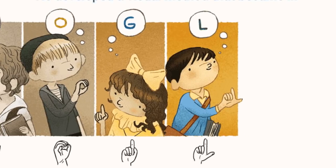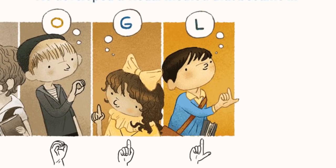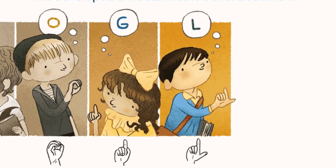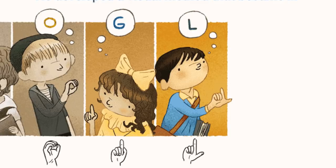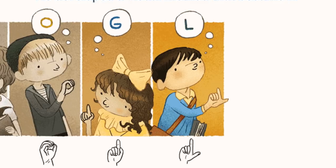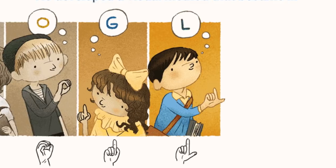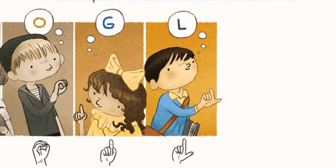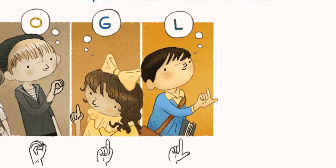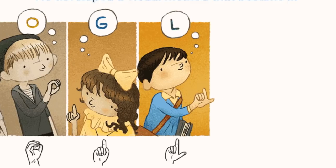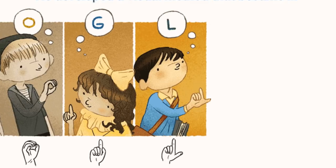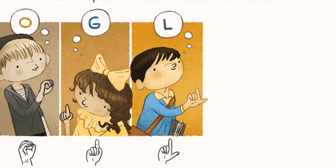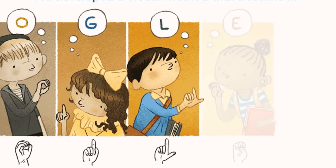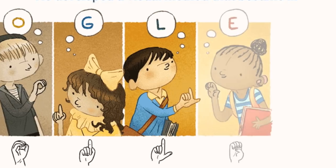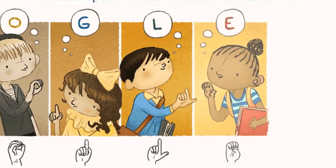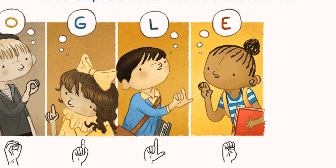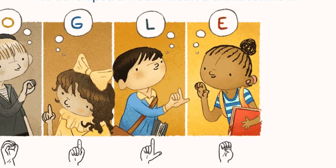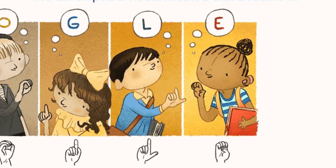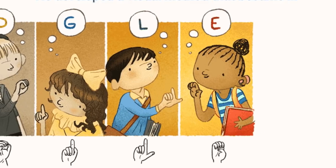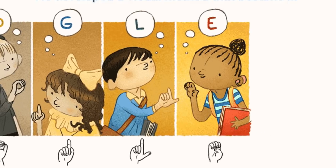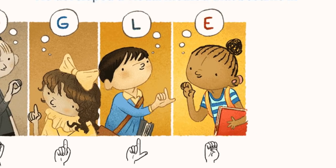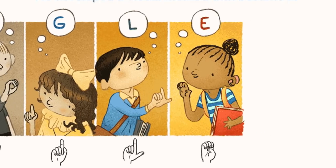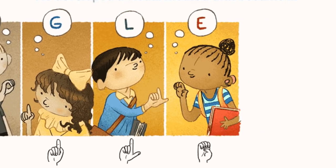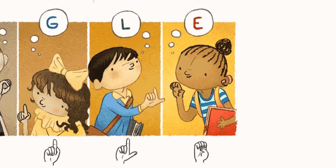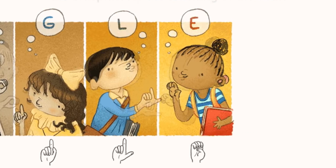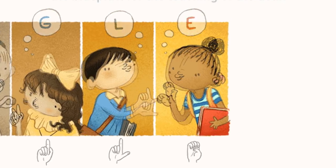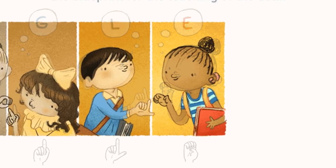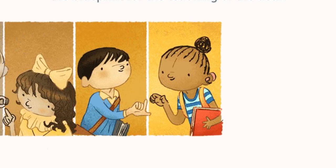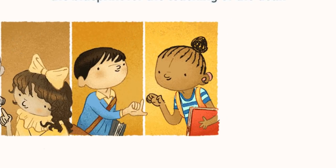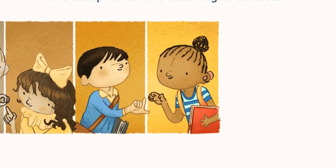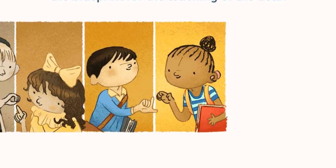He developed a visual method that became ...